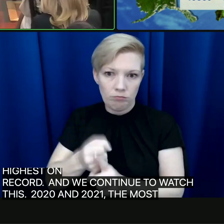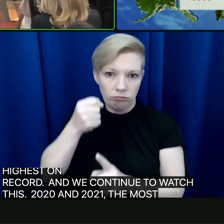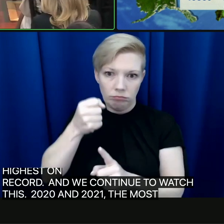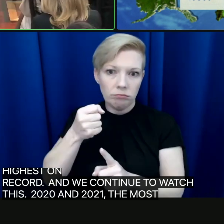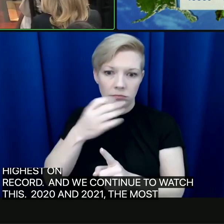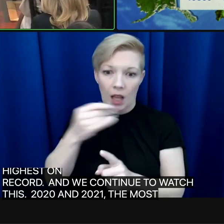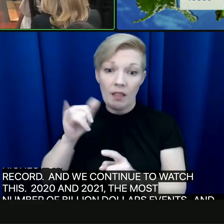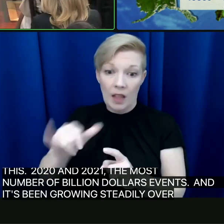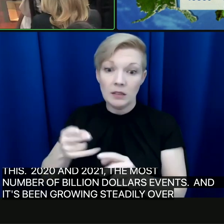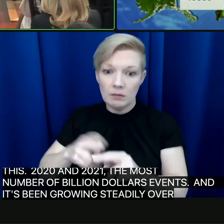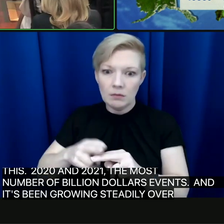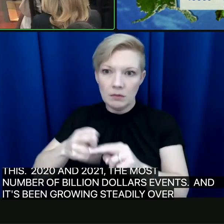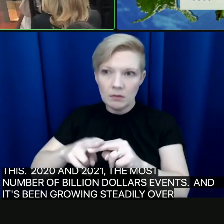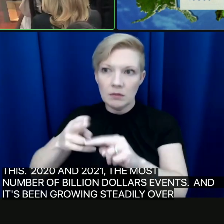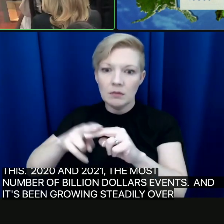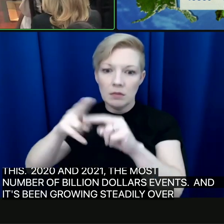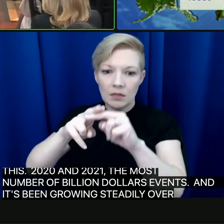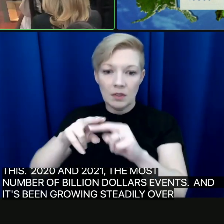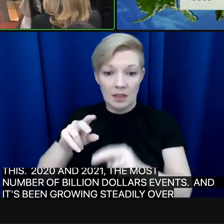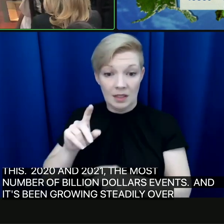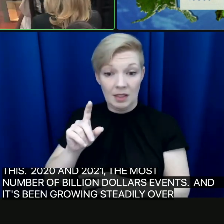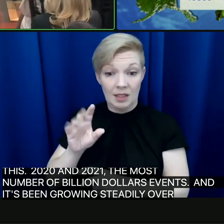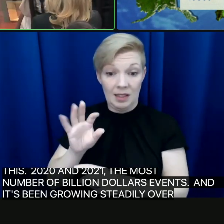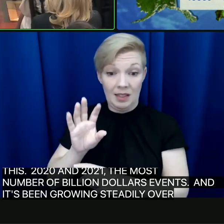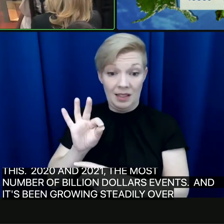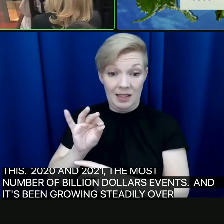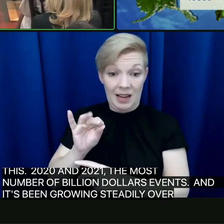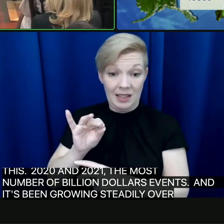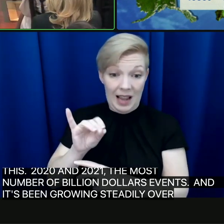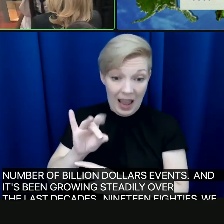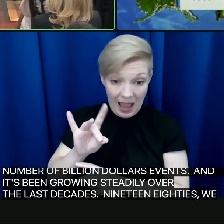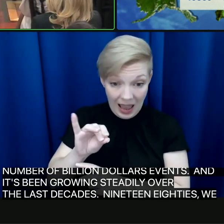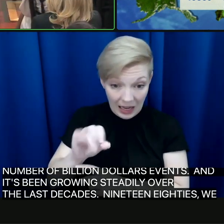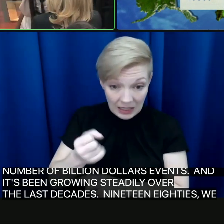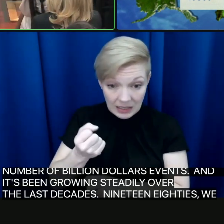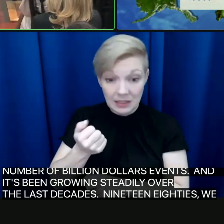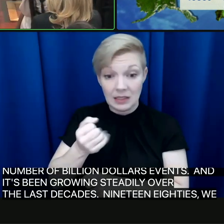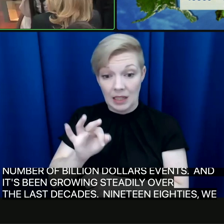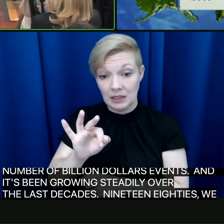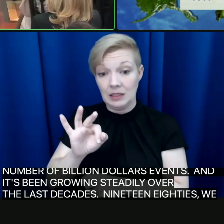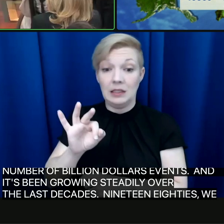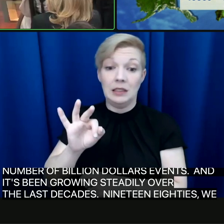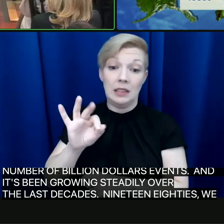1980, we had 31, 1955, 67 in the two, 2000 art